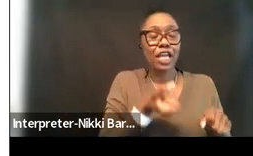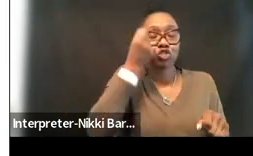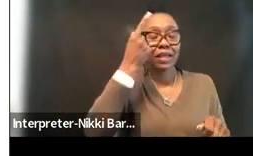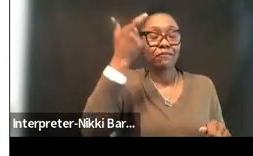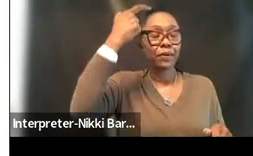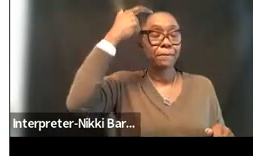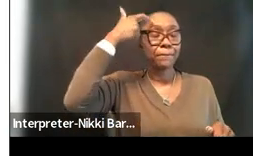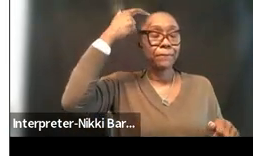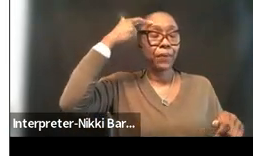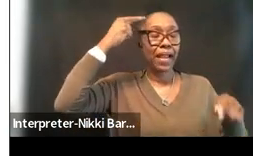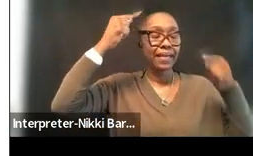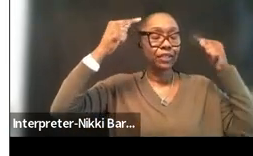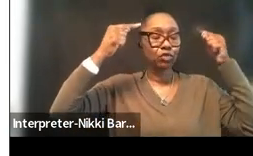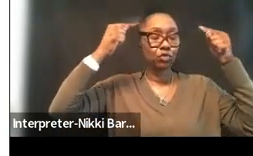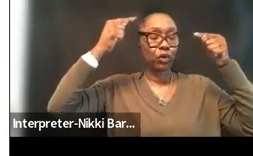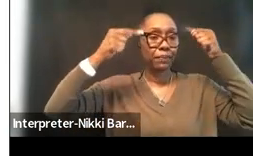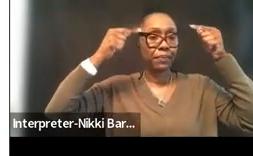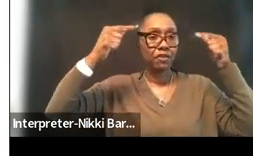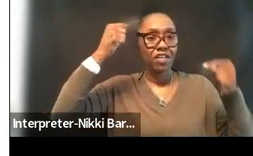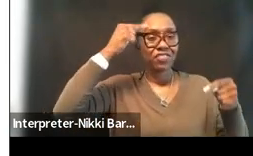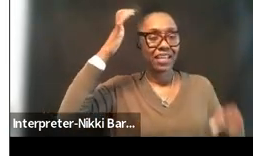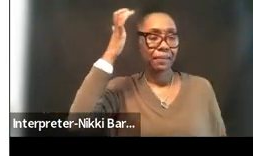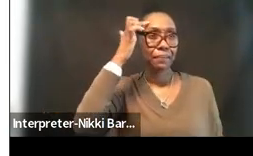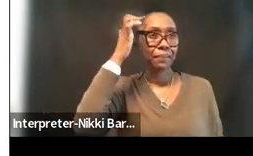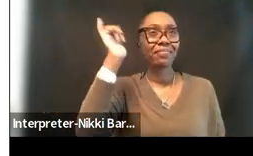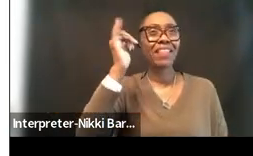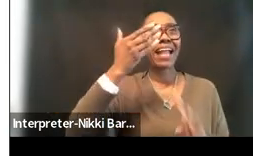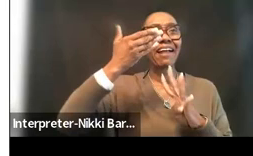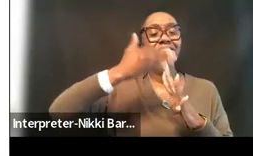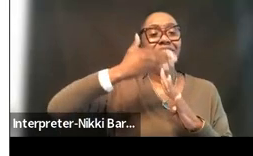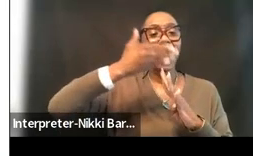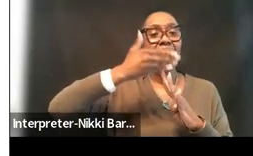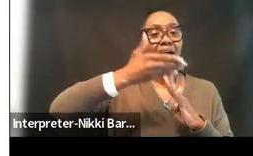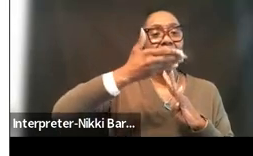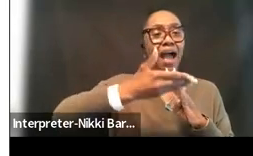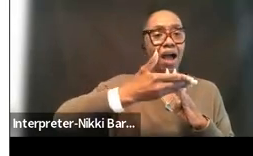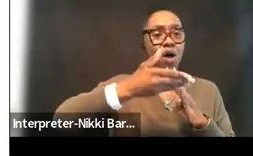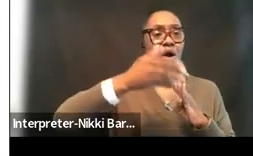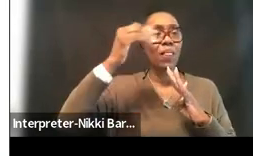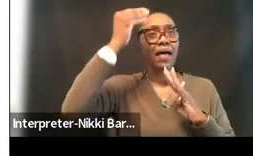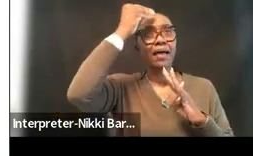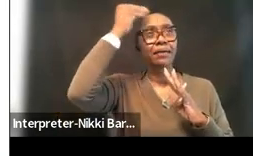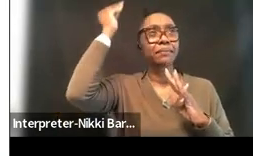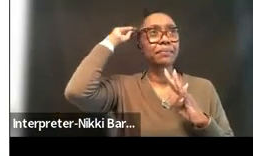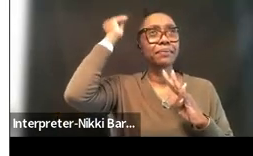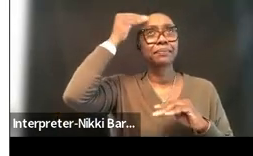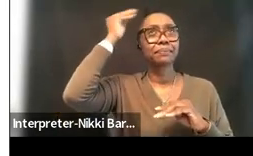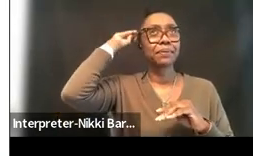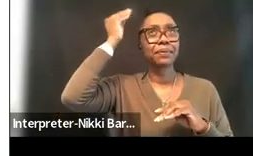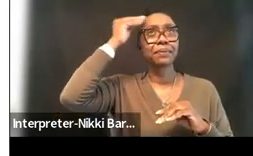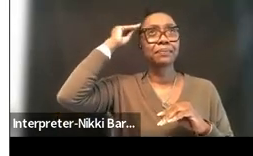Meaning if you think of our brain like a filing cabinet, when we have memories that are easy to assimilate and we can recall like what we had for breakfast or what we did over the weekend.